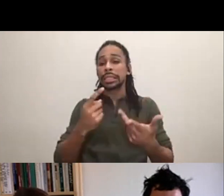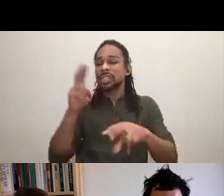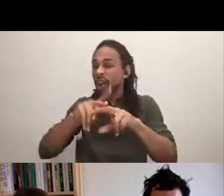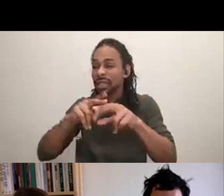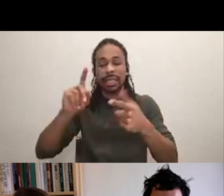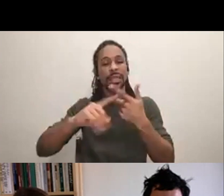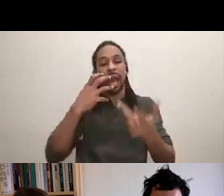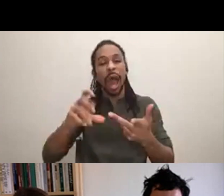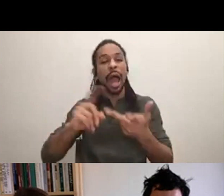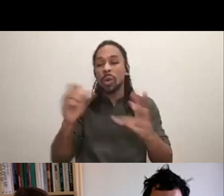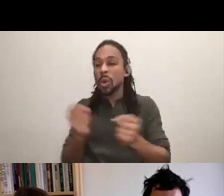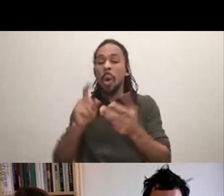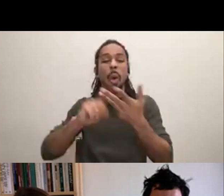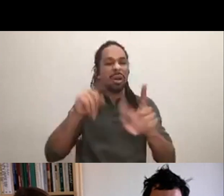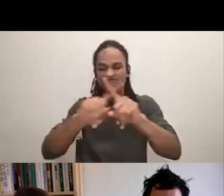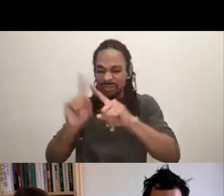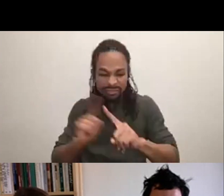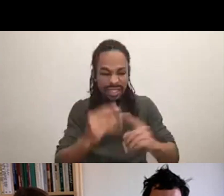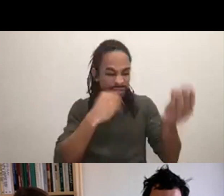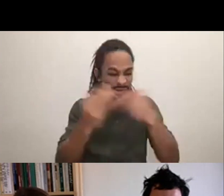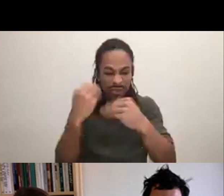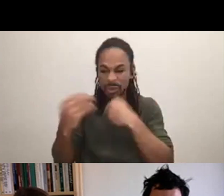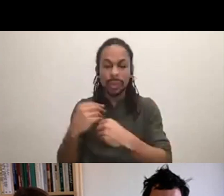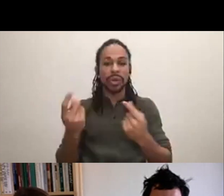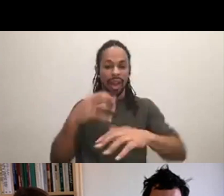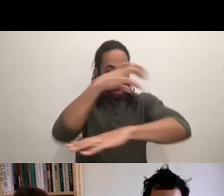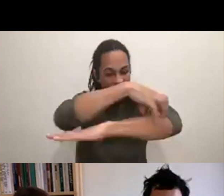and packages the people look comforted and loved by each other and excited to share a